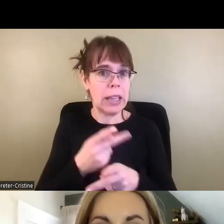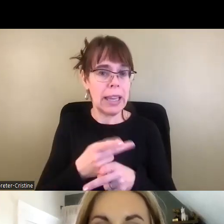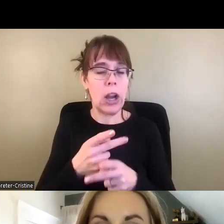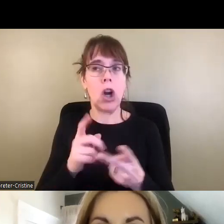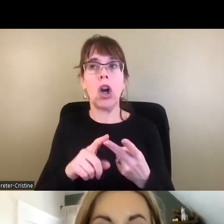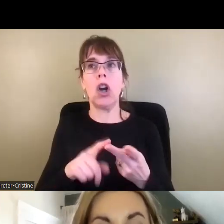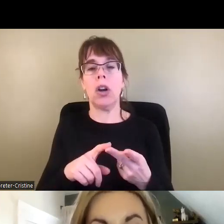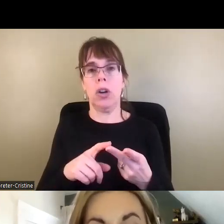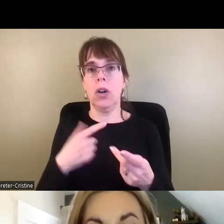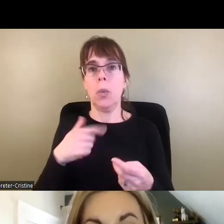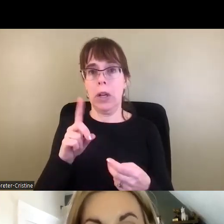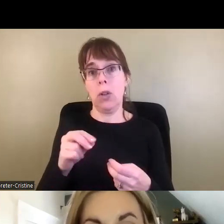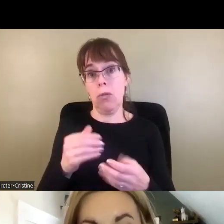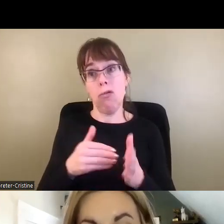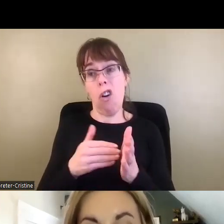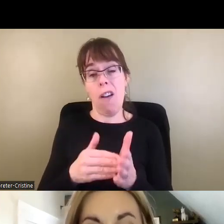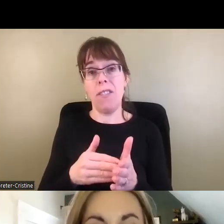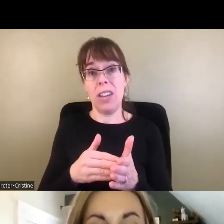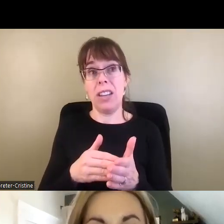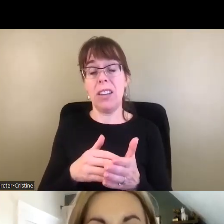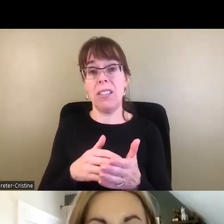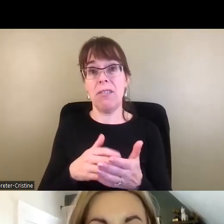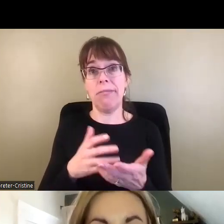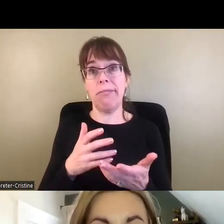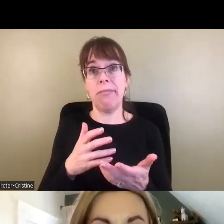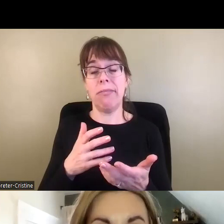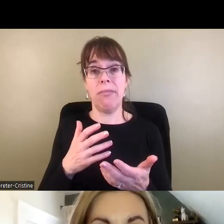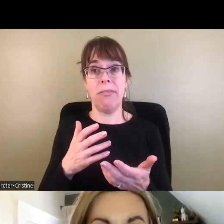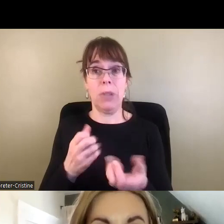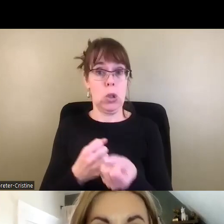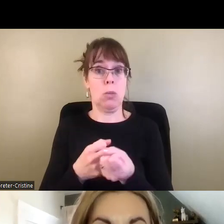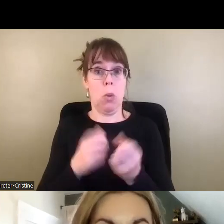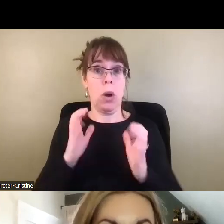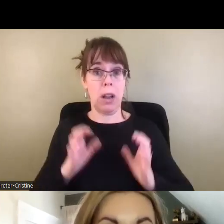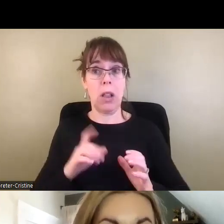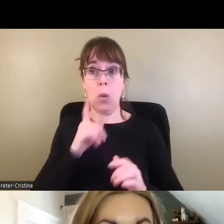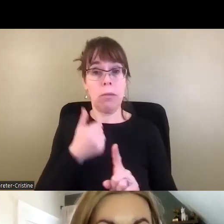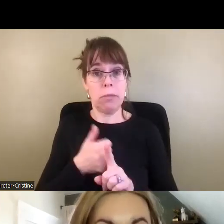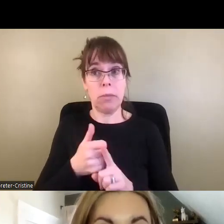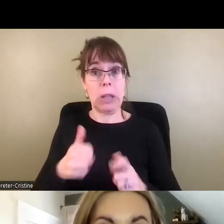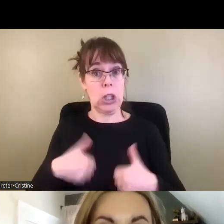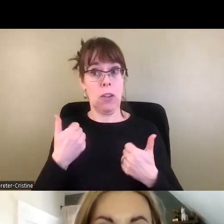That we do often face or support clients who are surviving a violent partner. And